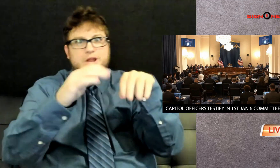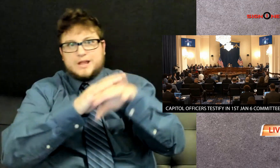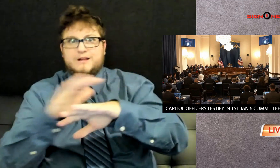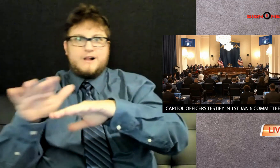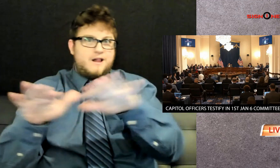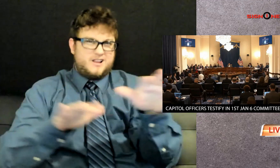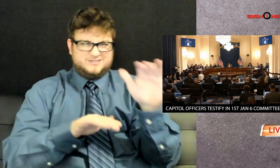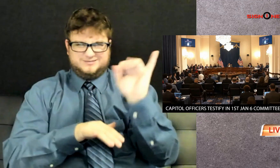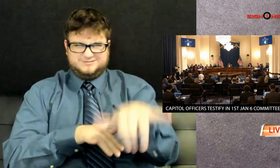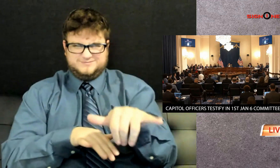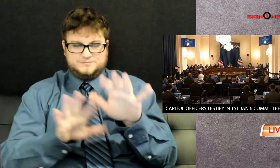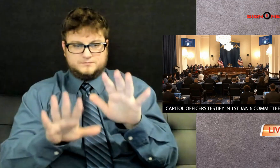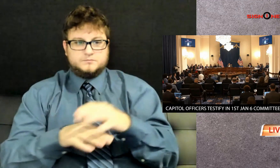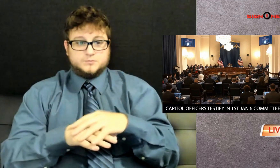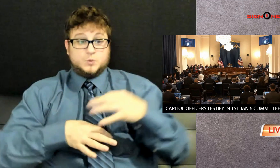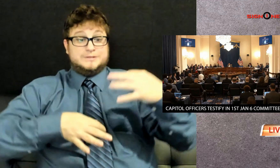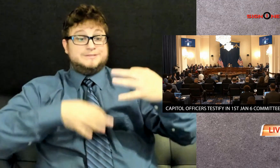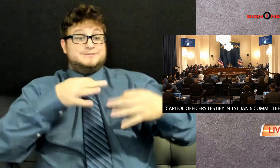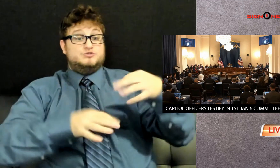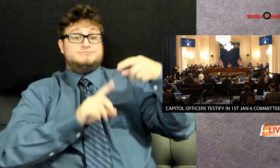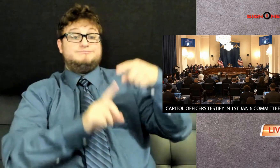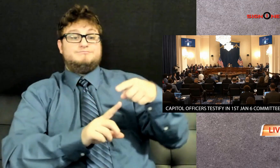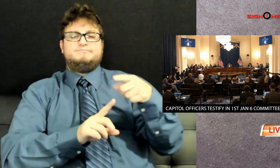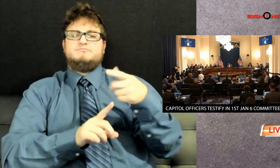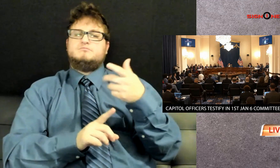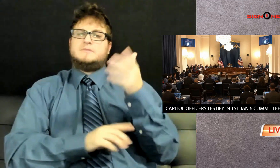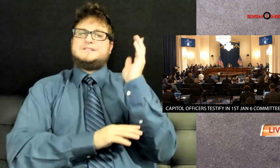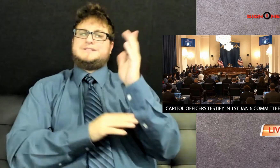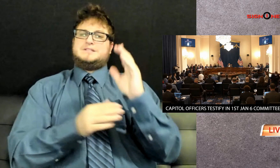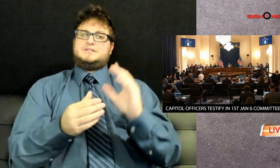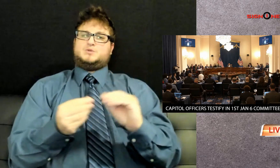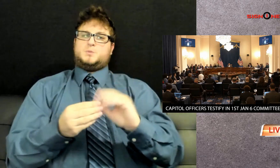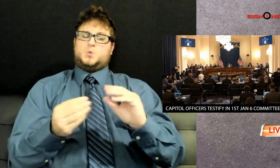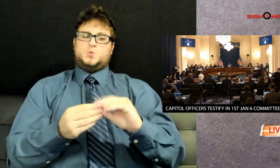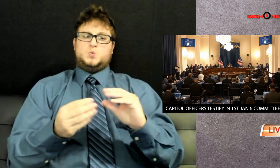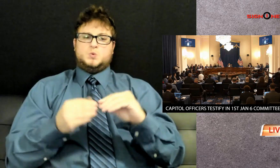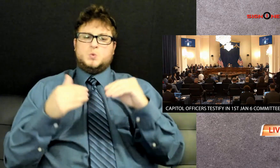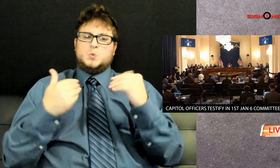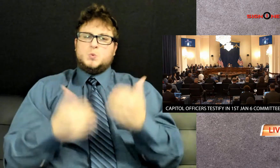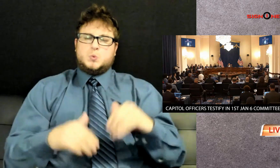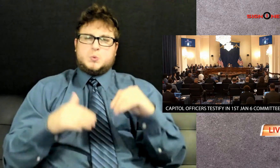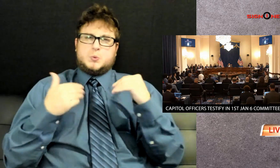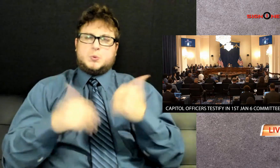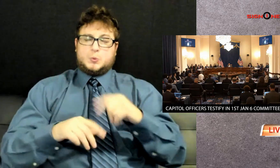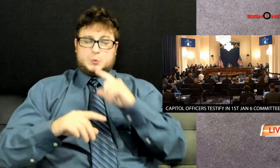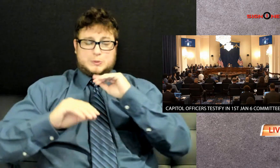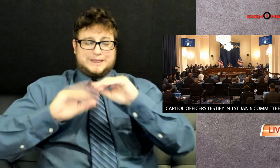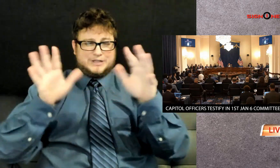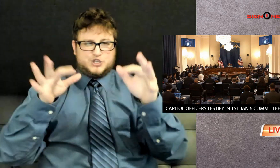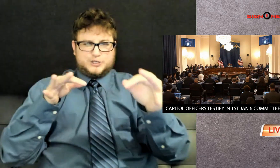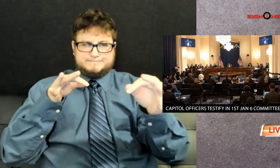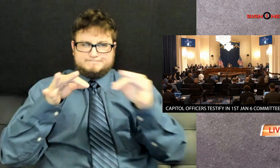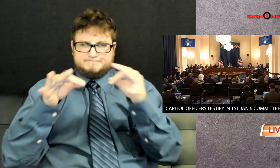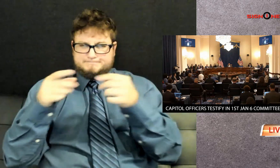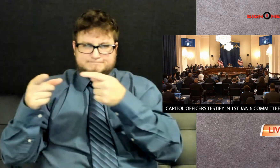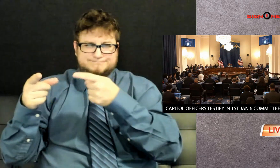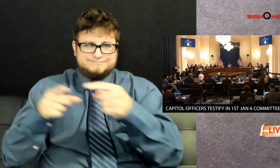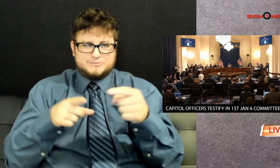there was graphic and emotional testimony on Capitol Hill during the first day of the